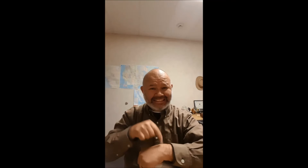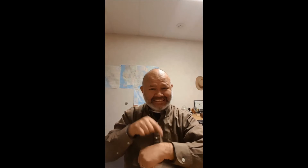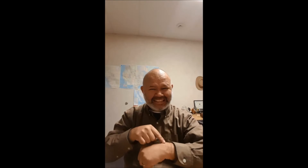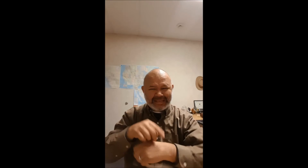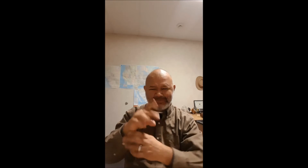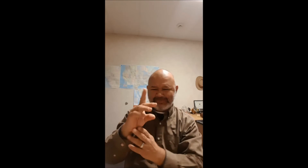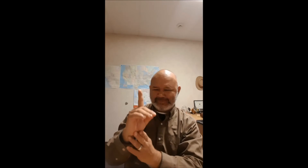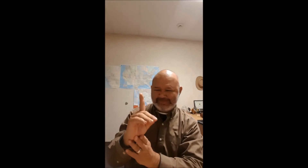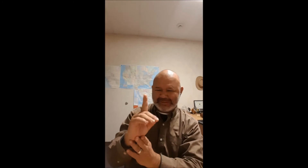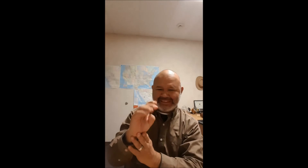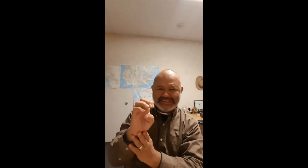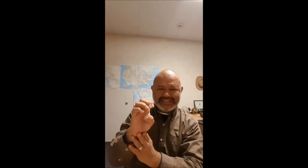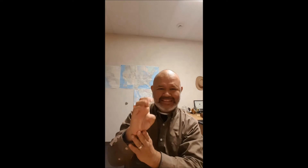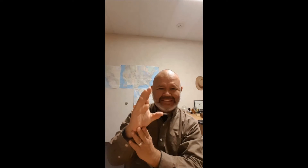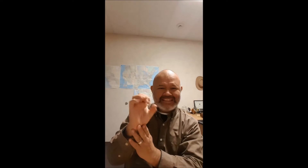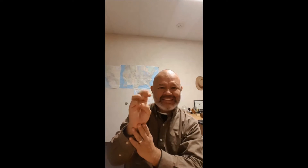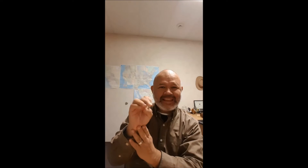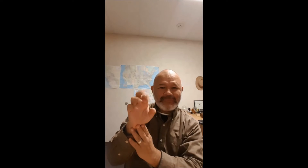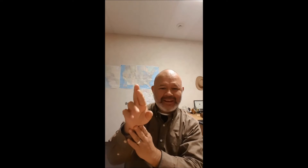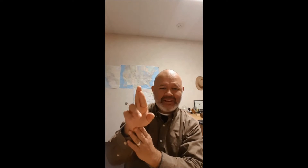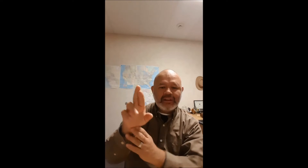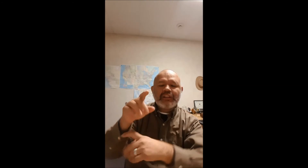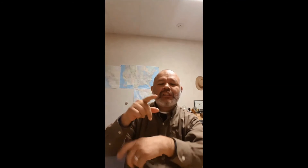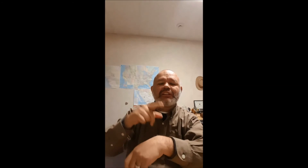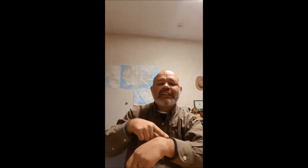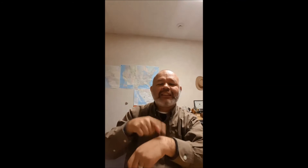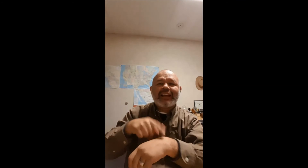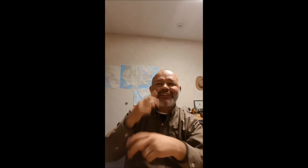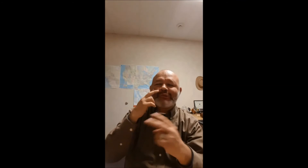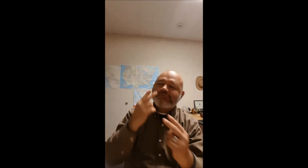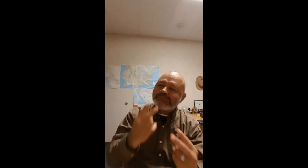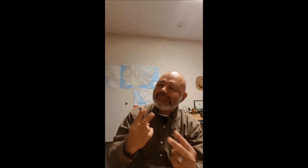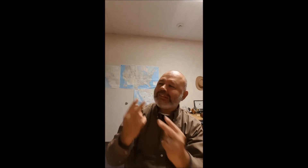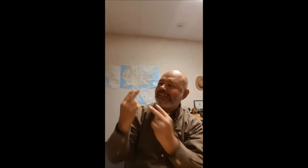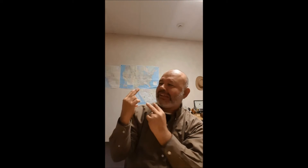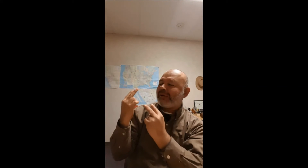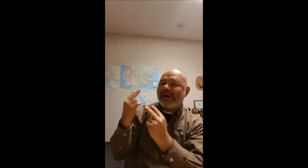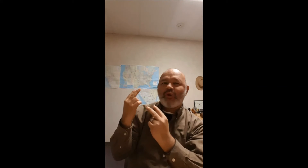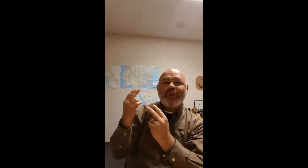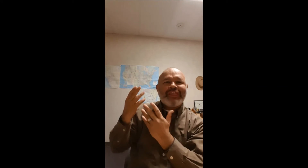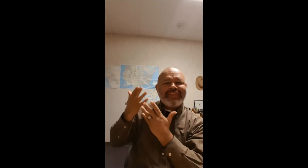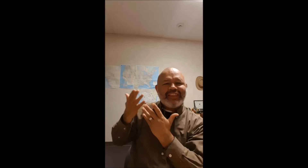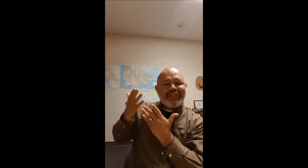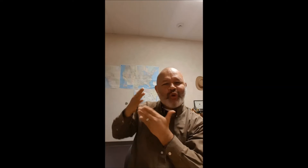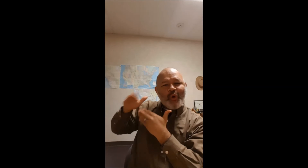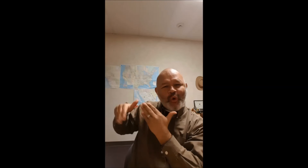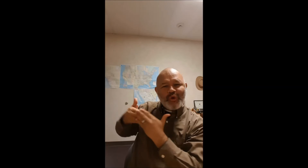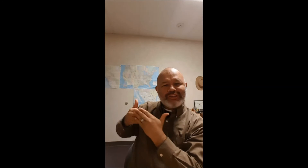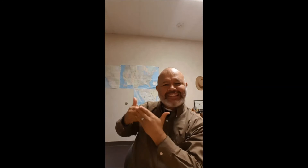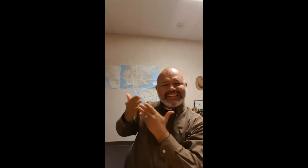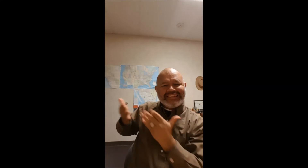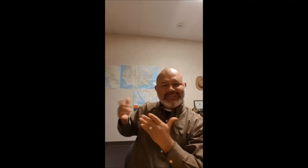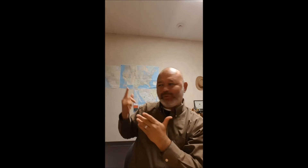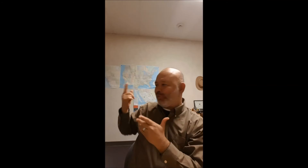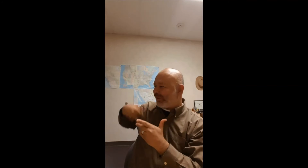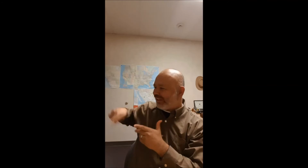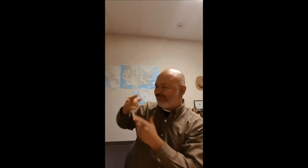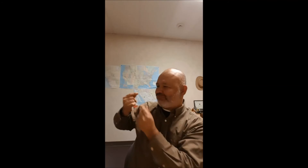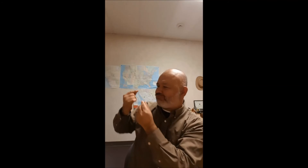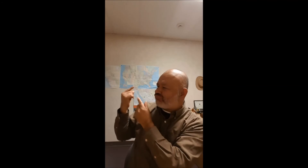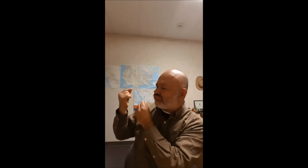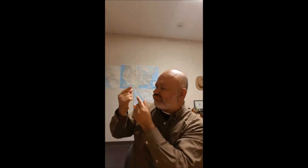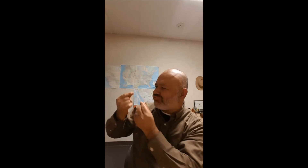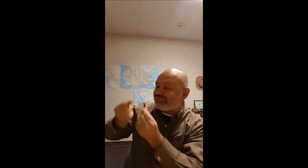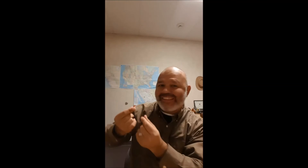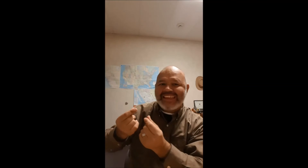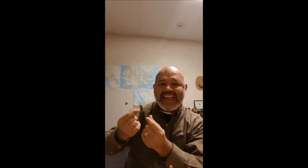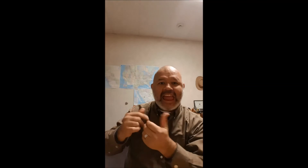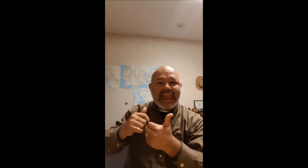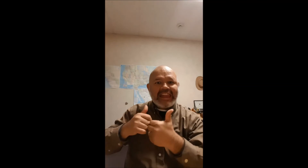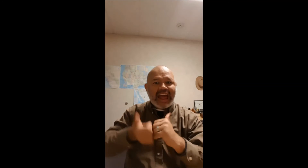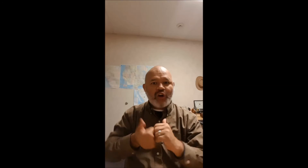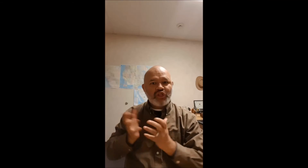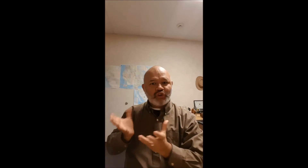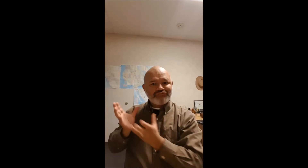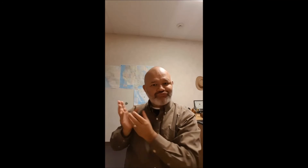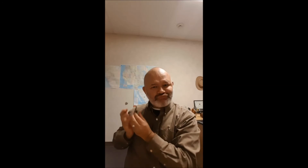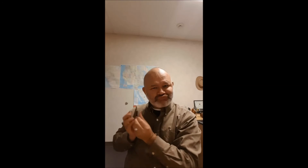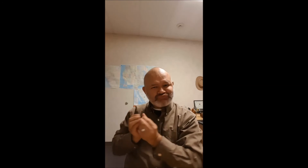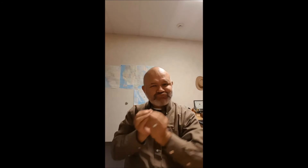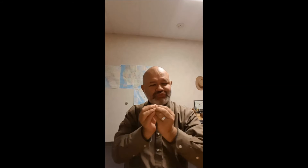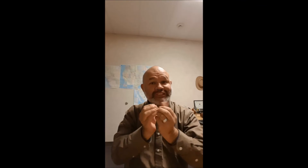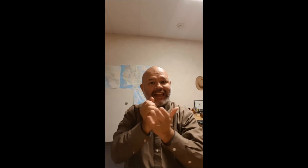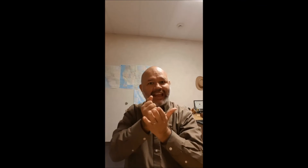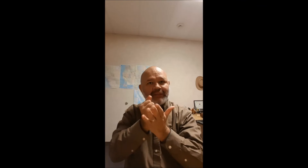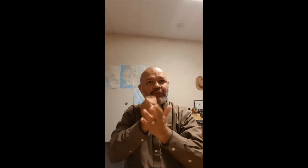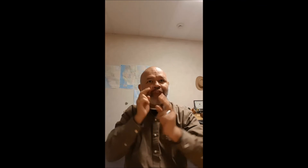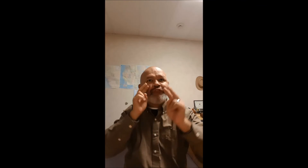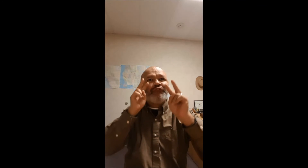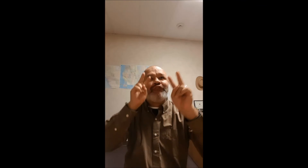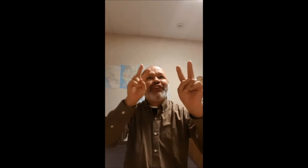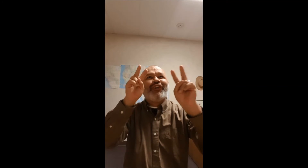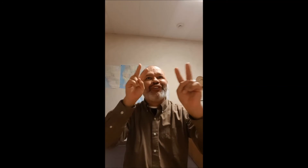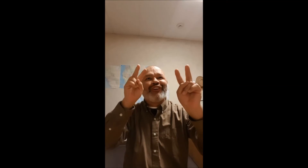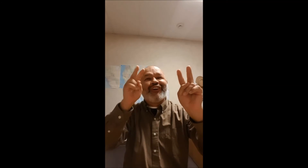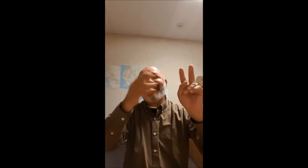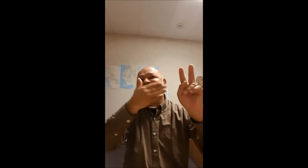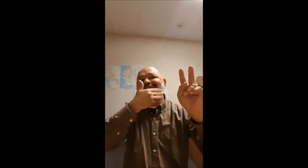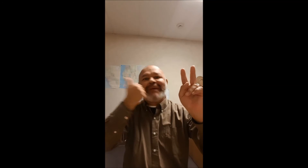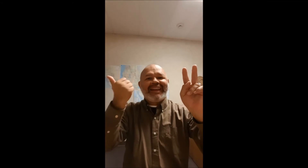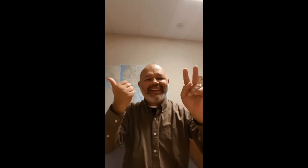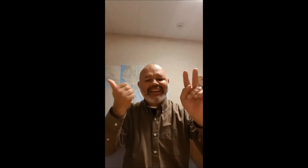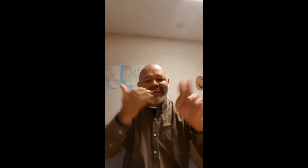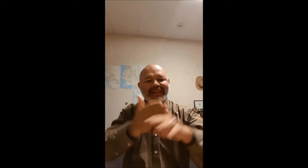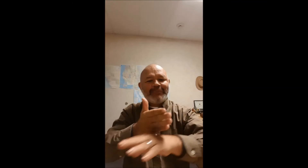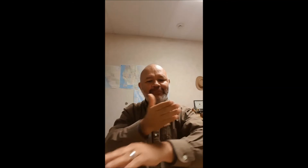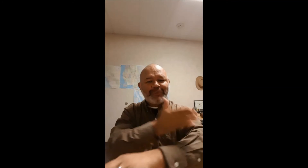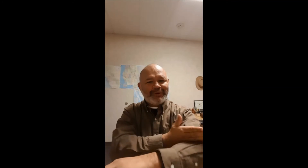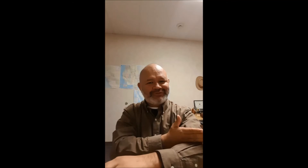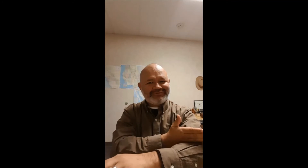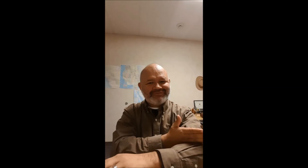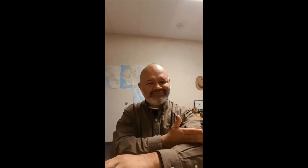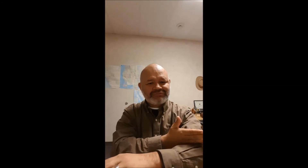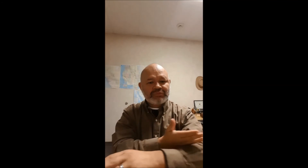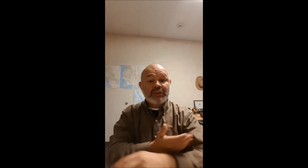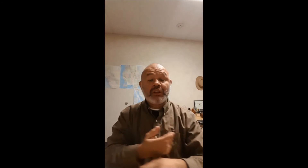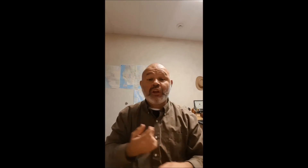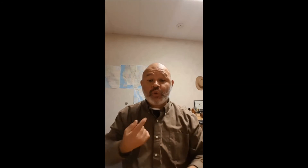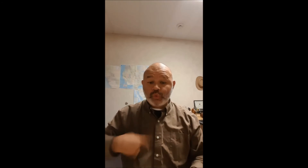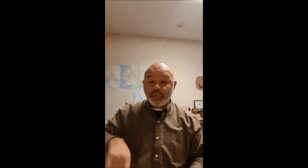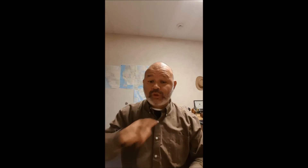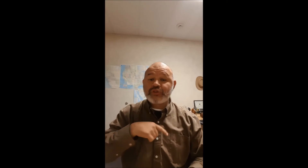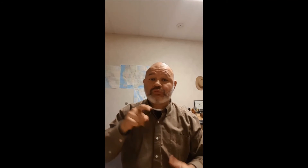This time is a time to reflect in what we have done in the past and how these things can help us to have a better and improved future. Este tiempo en un tiempo para reflexionar en las cosas que hemos hecho en el pasado y como estas cosas pueden ayudarnos a tener un futuro mejorado